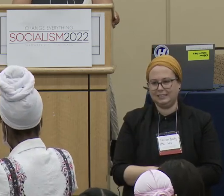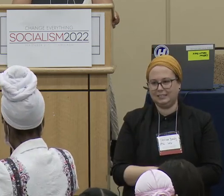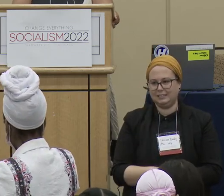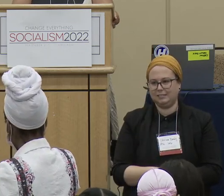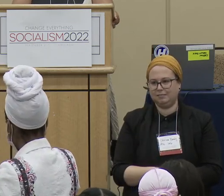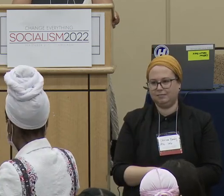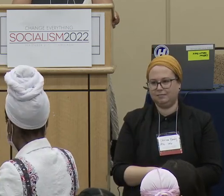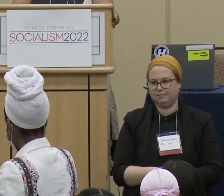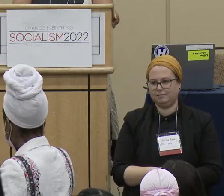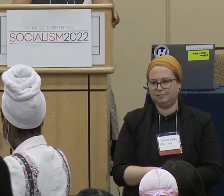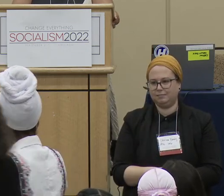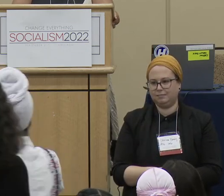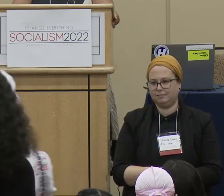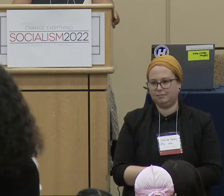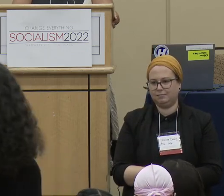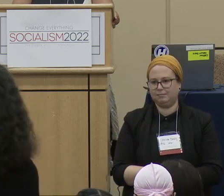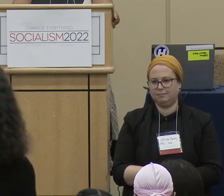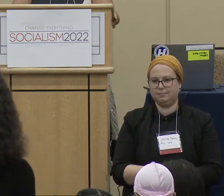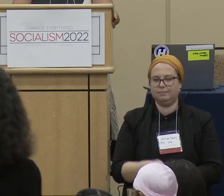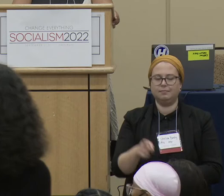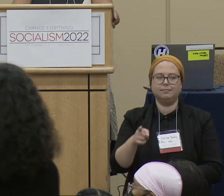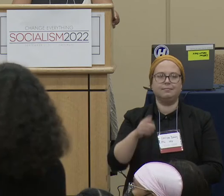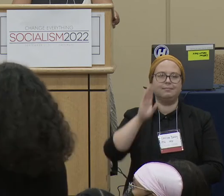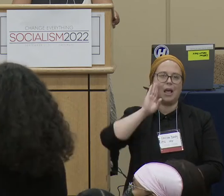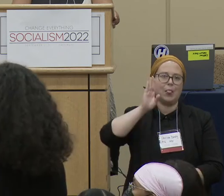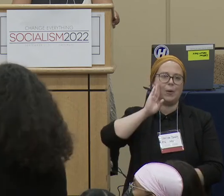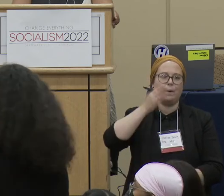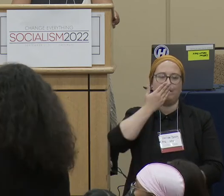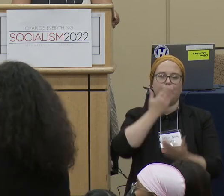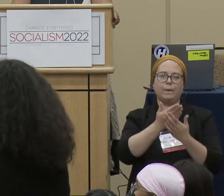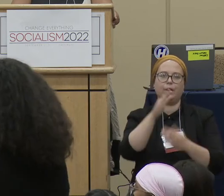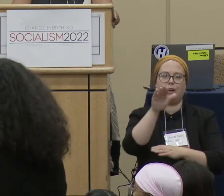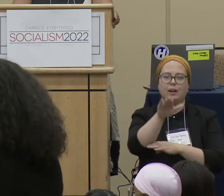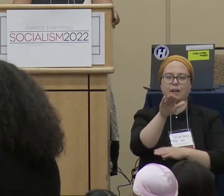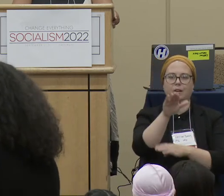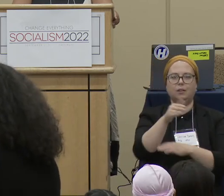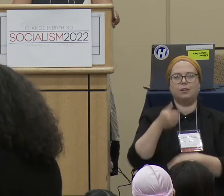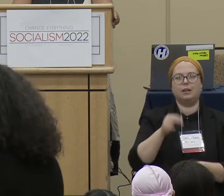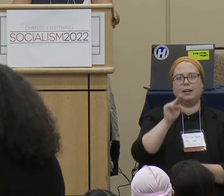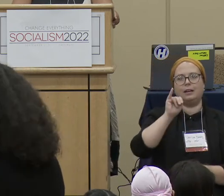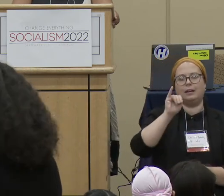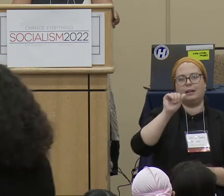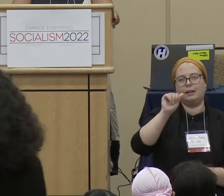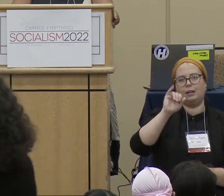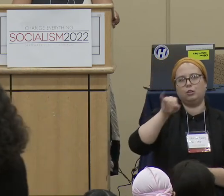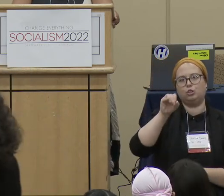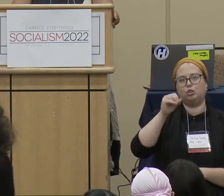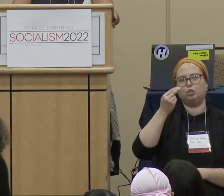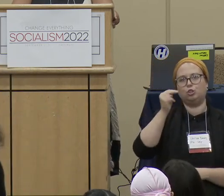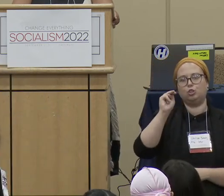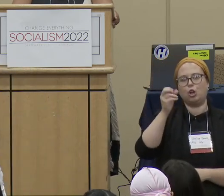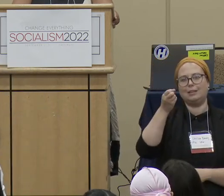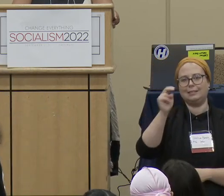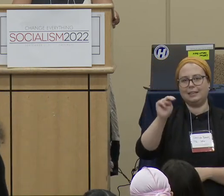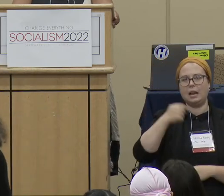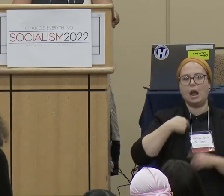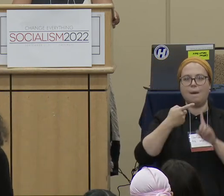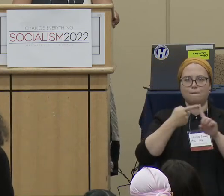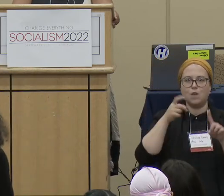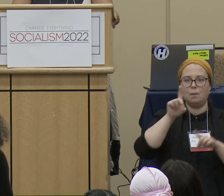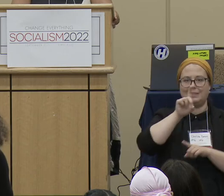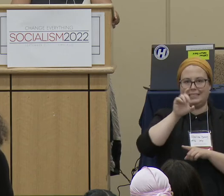too. ≫ Hello, good afternoon. My